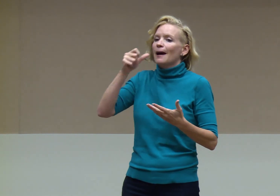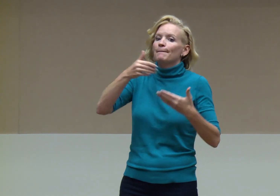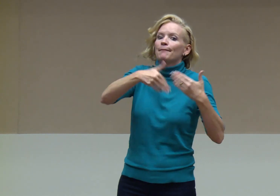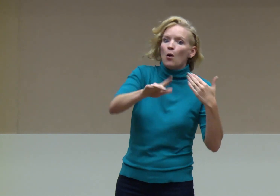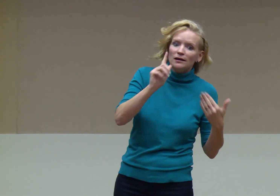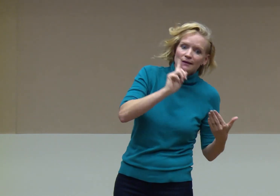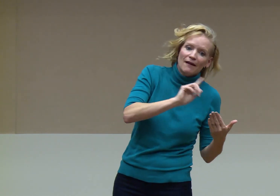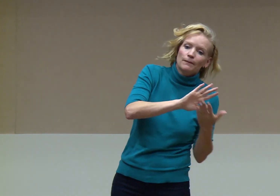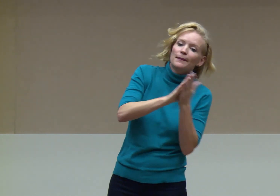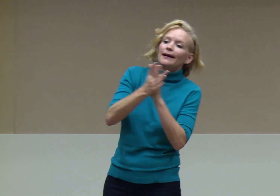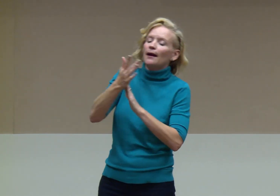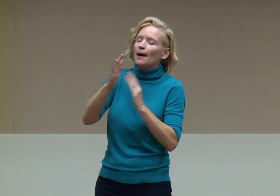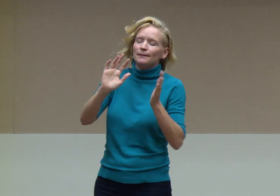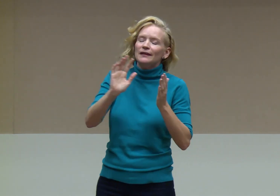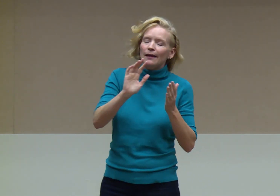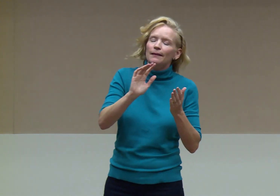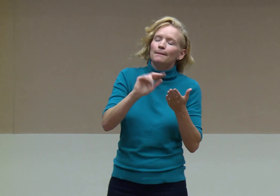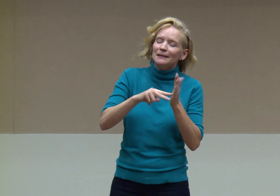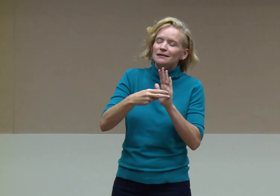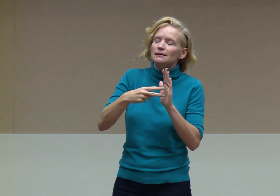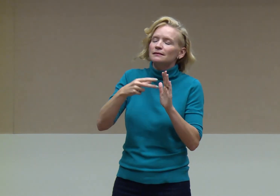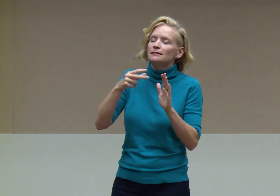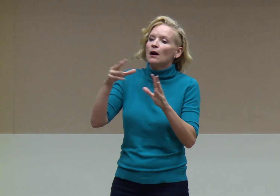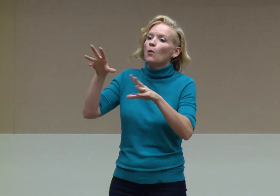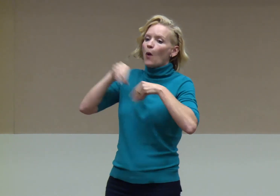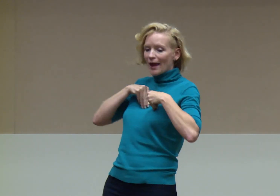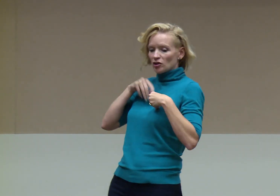so they think possibly, if they're not born deaf